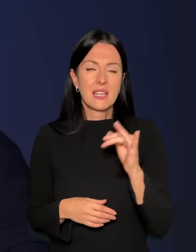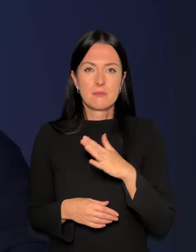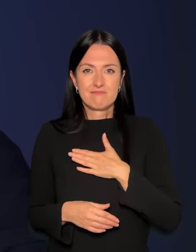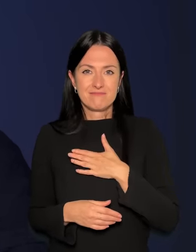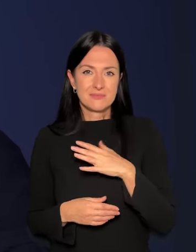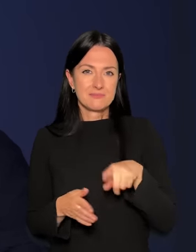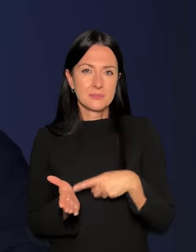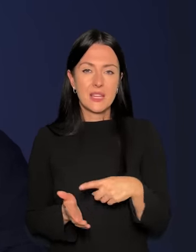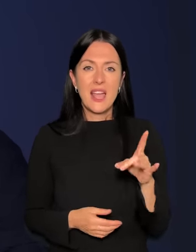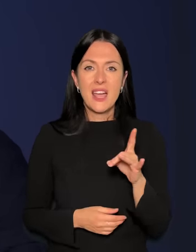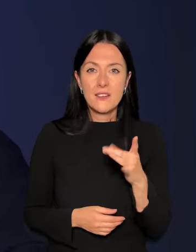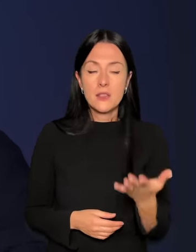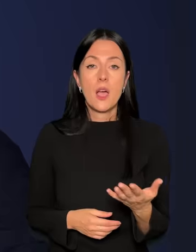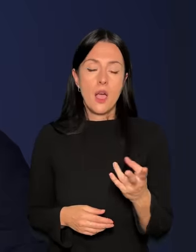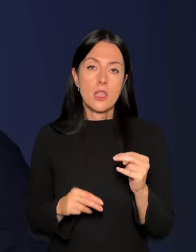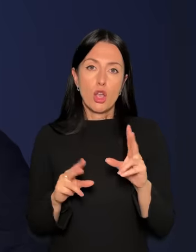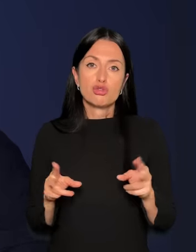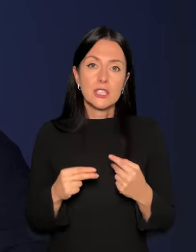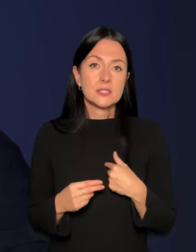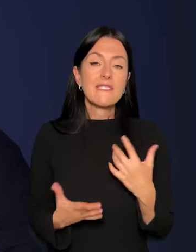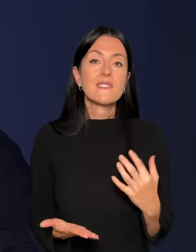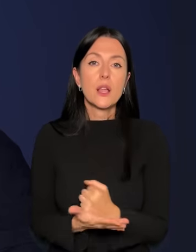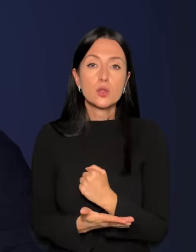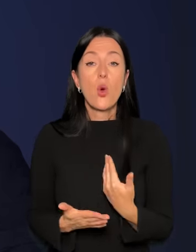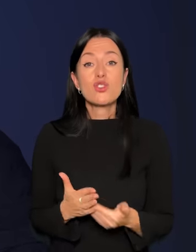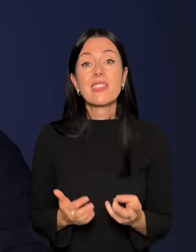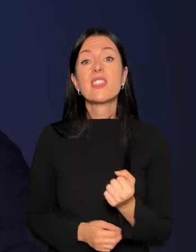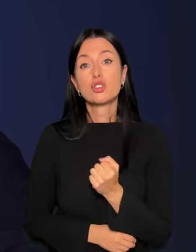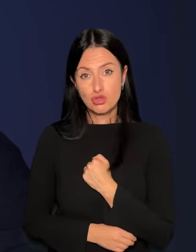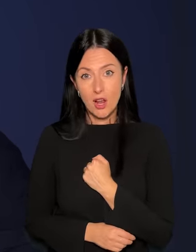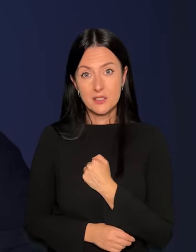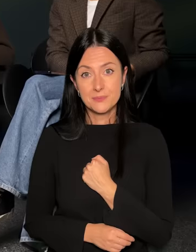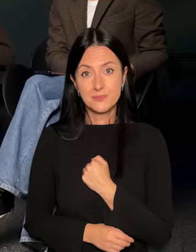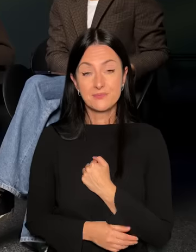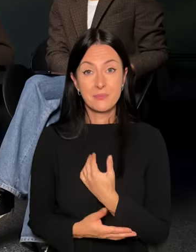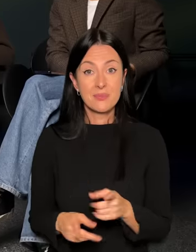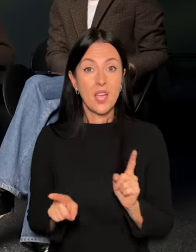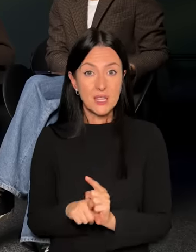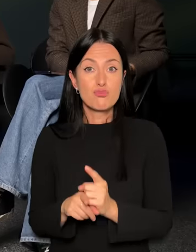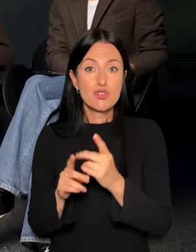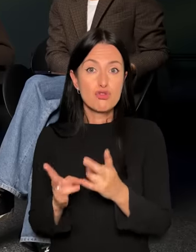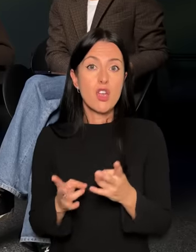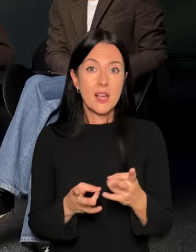It was fortunate that we managed to , unfortunately, with such sacrifices, overcome this regime.